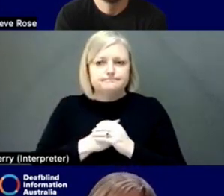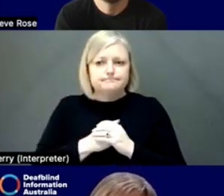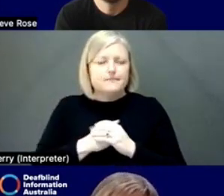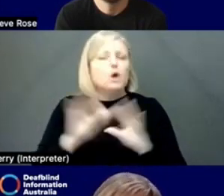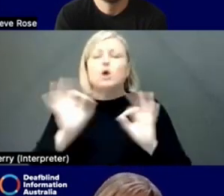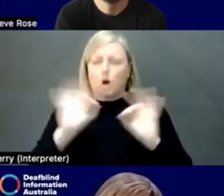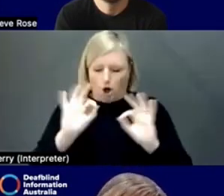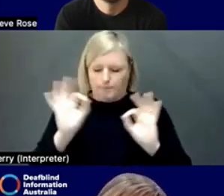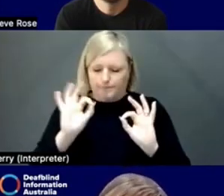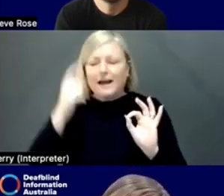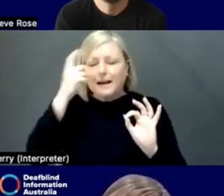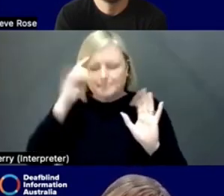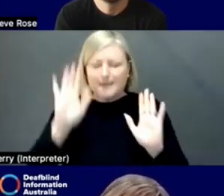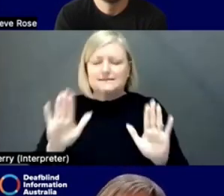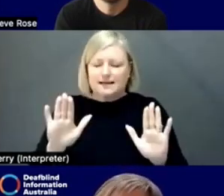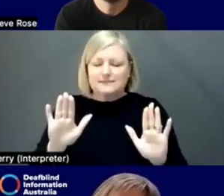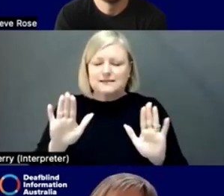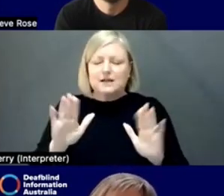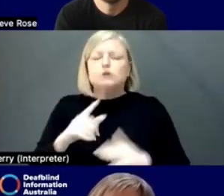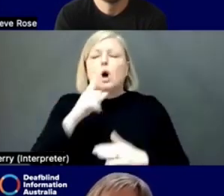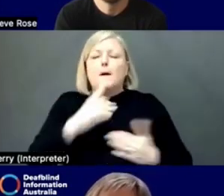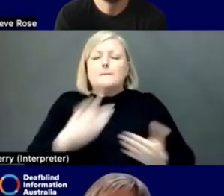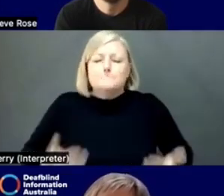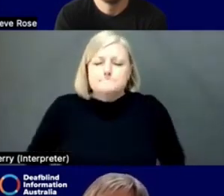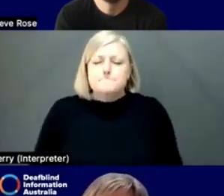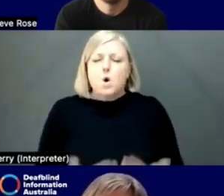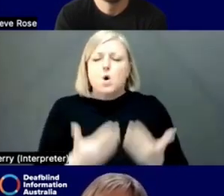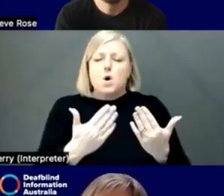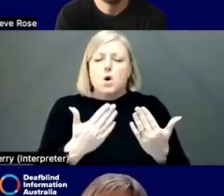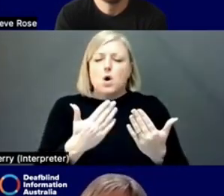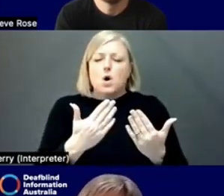I have worked with people who are blind but may have a developmental delay.